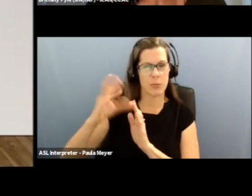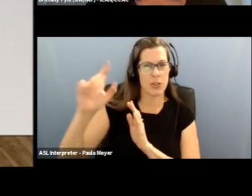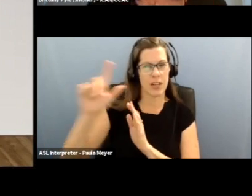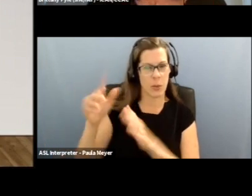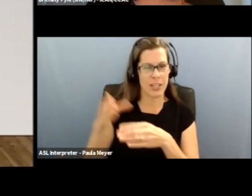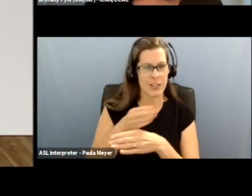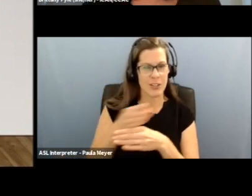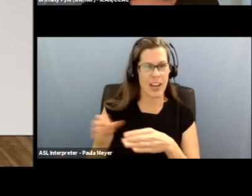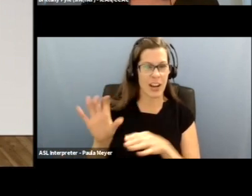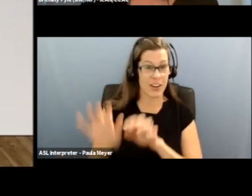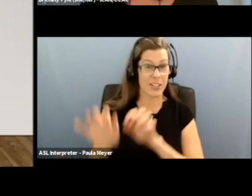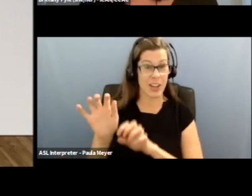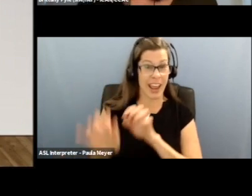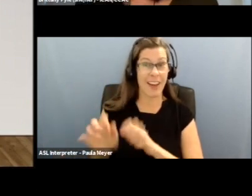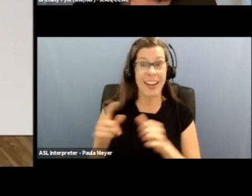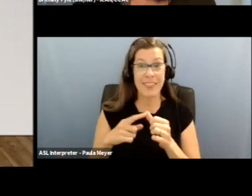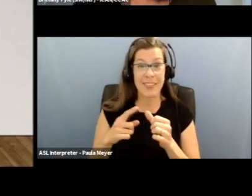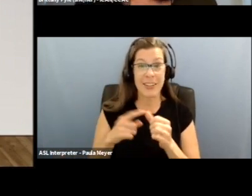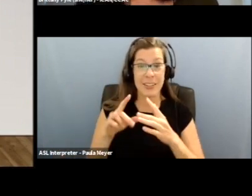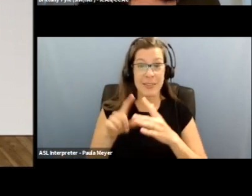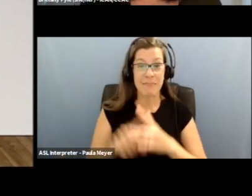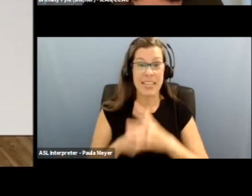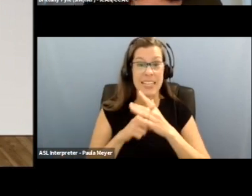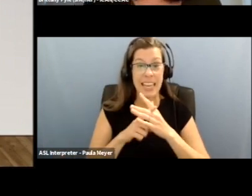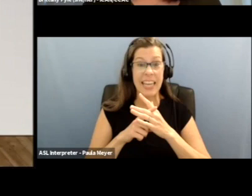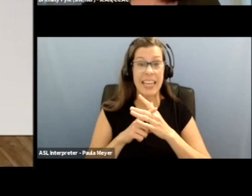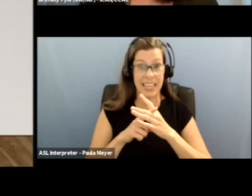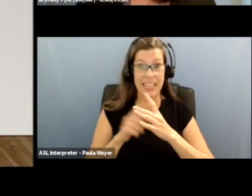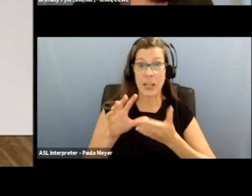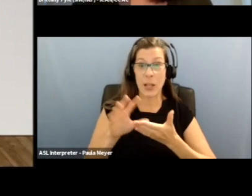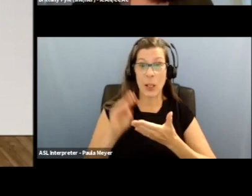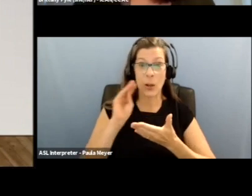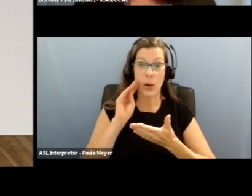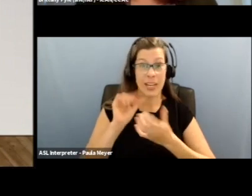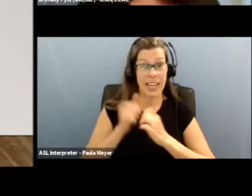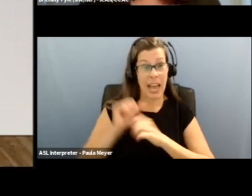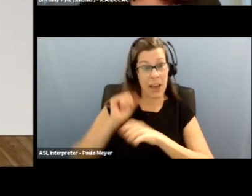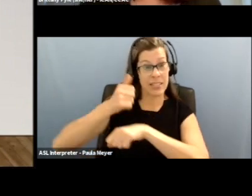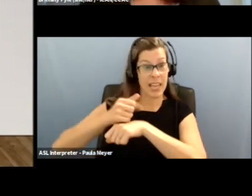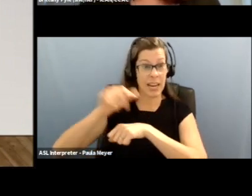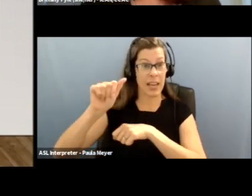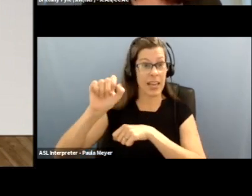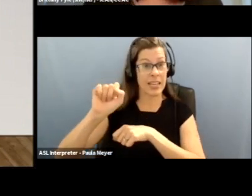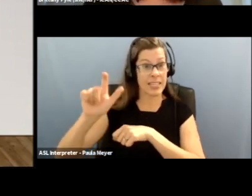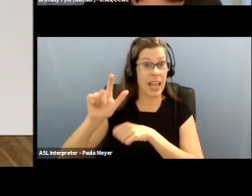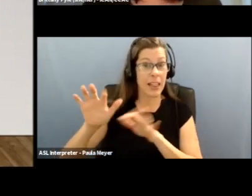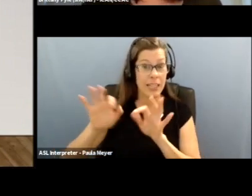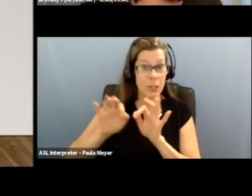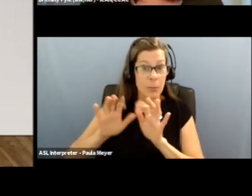First, let's begin by learning learning about setting up ASL interpretation for virtual events and meetings.